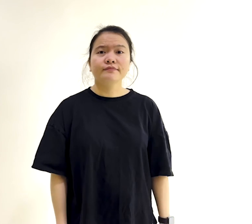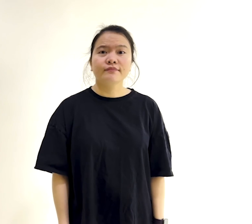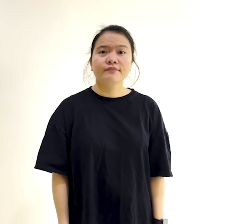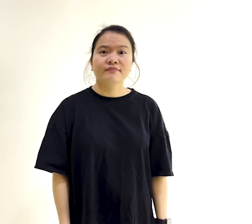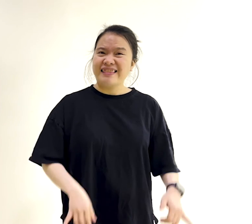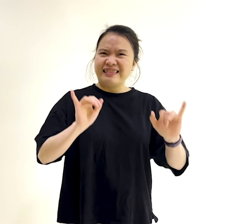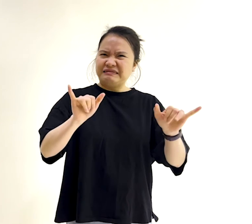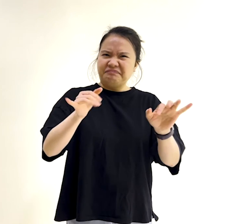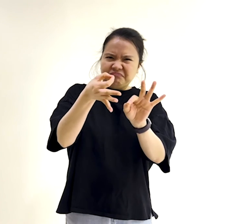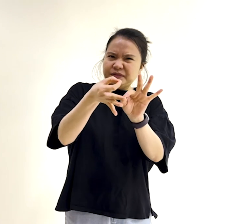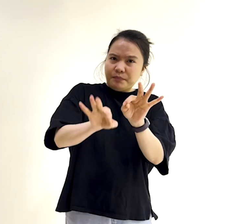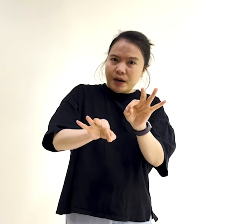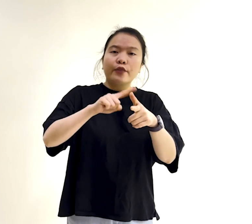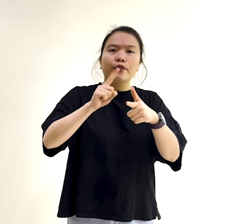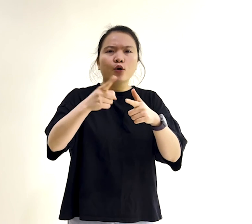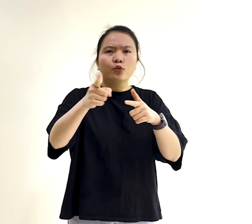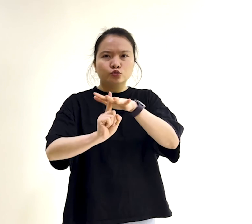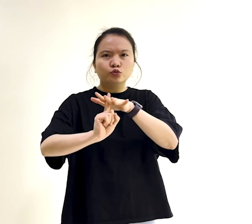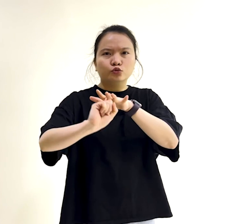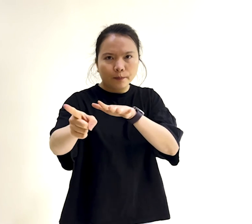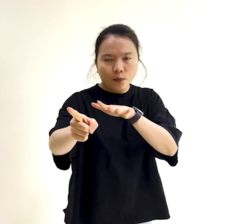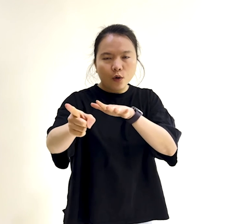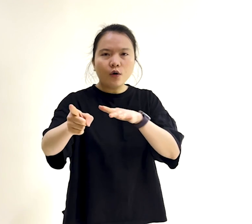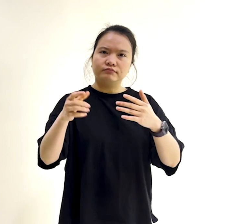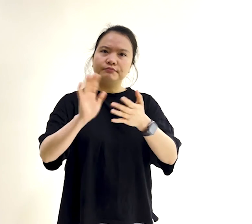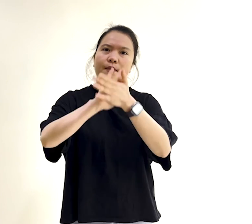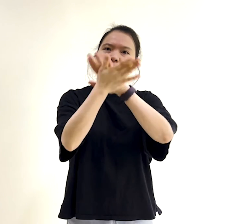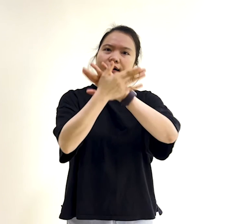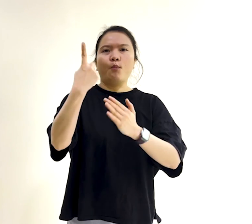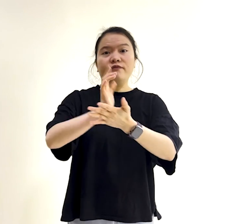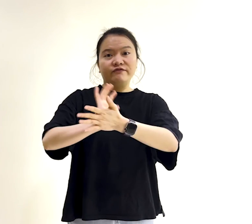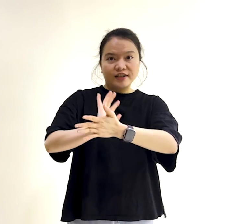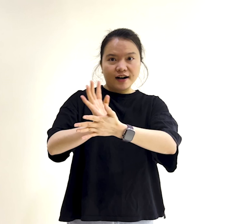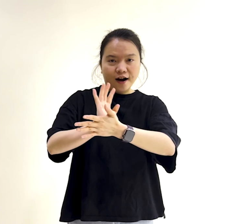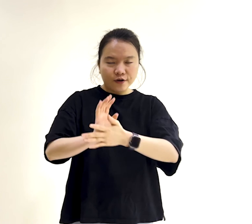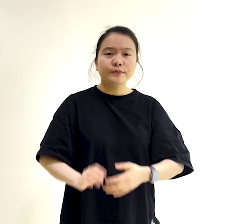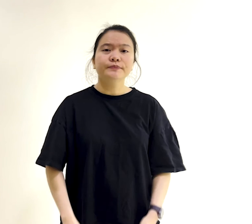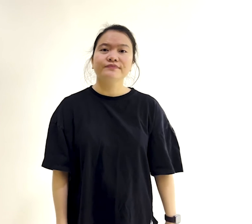Once you finish, you can export the video into a final video.